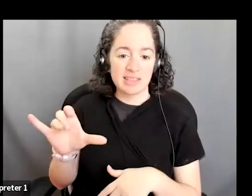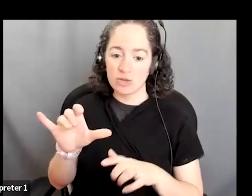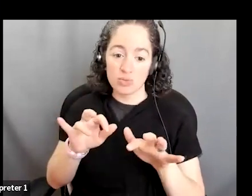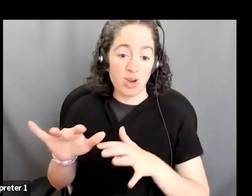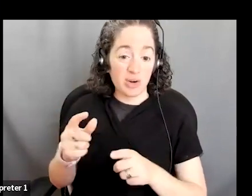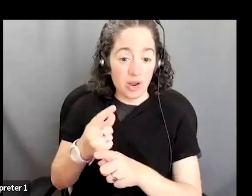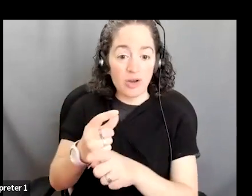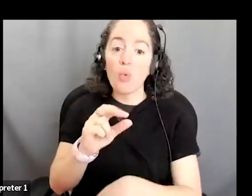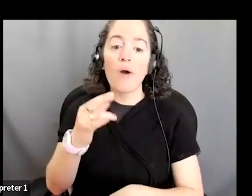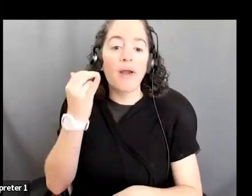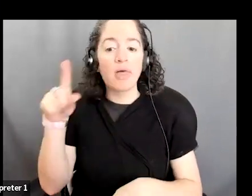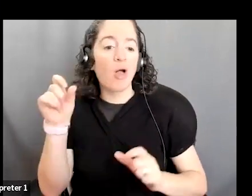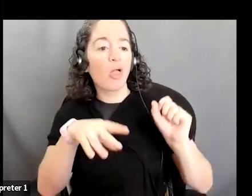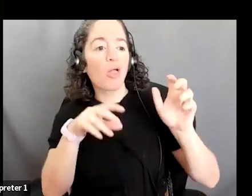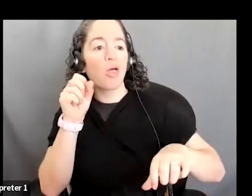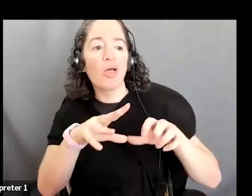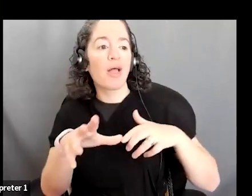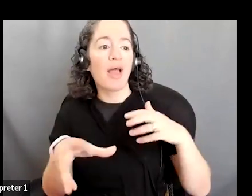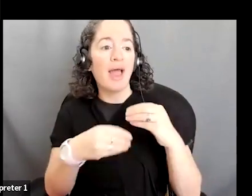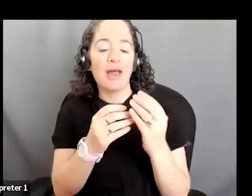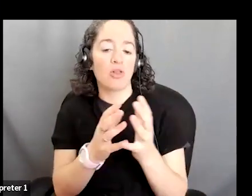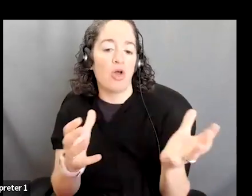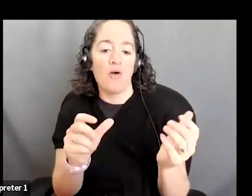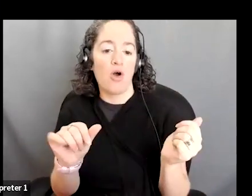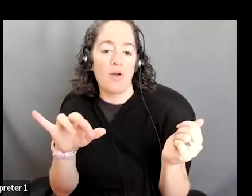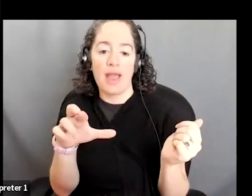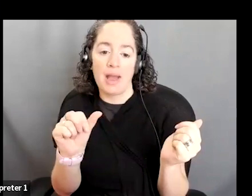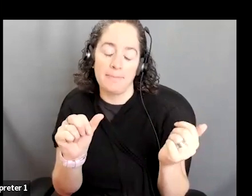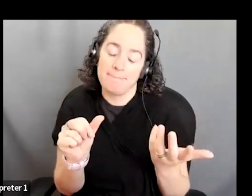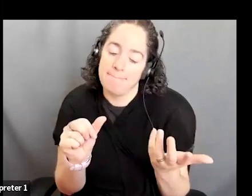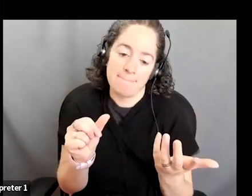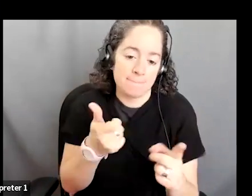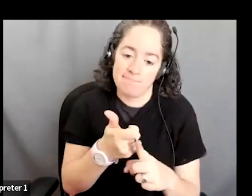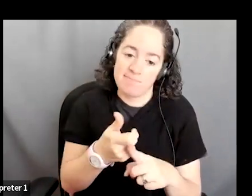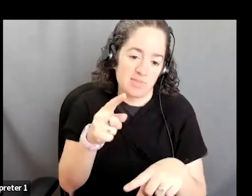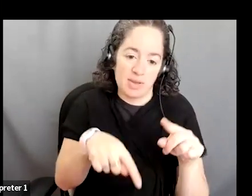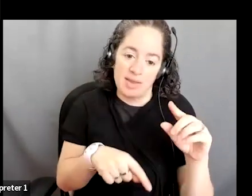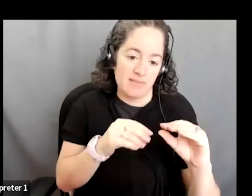that's not something that you can fix in the form settings. Now, a few of the form plugins